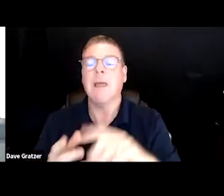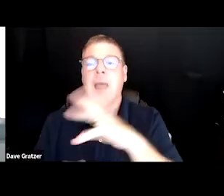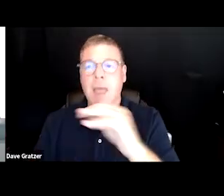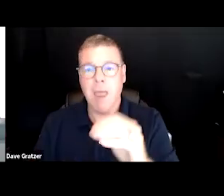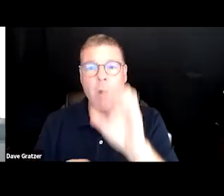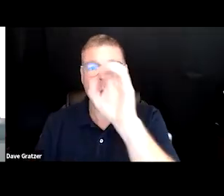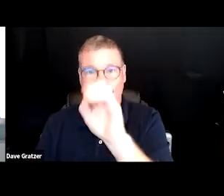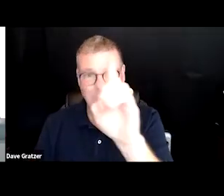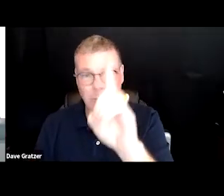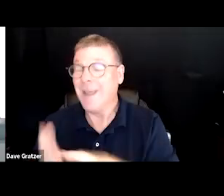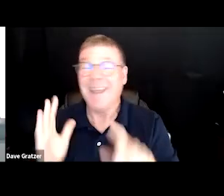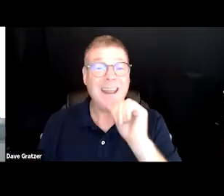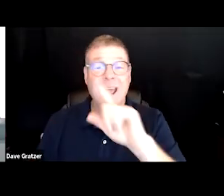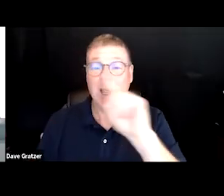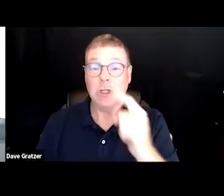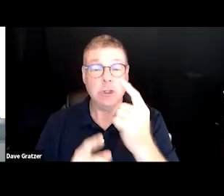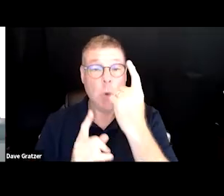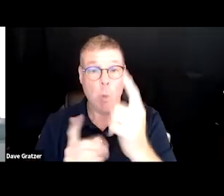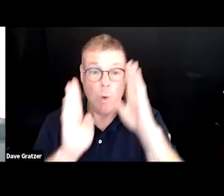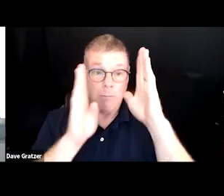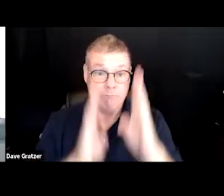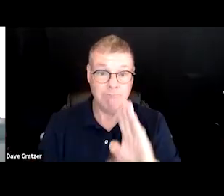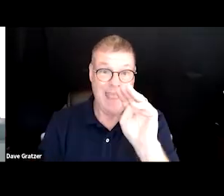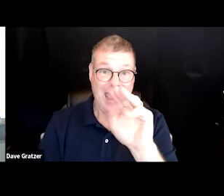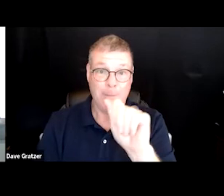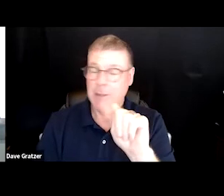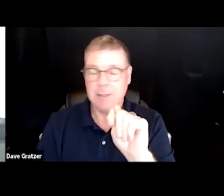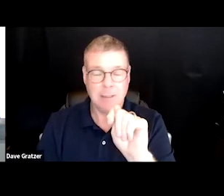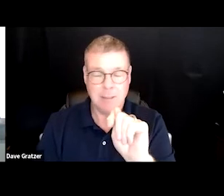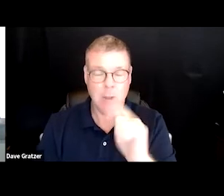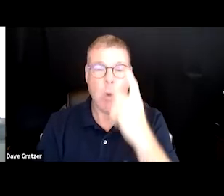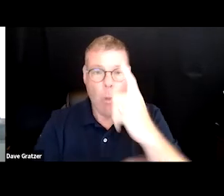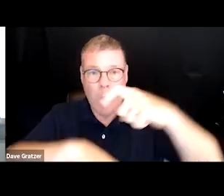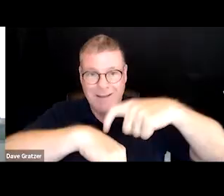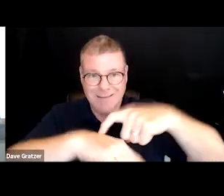not just from the siloed perspective of MAT from this one point in time when they come into our facility,